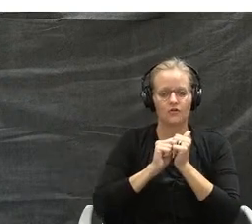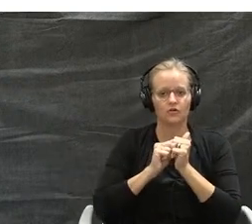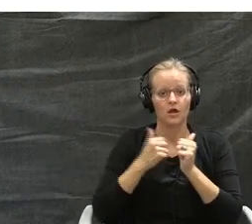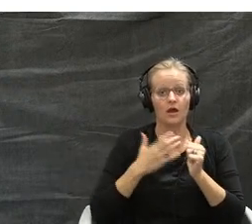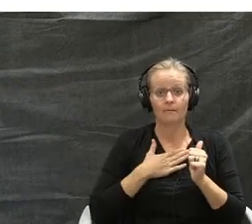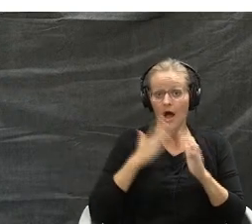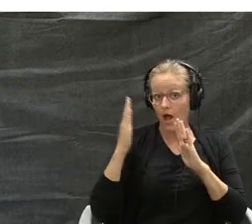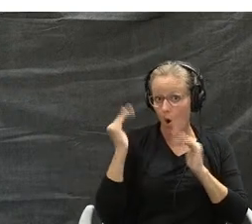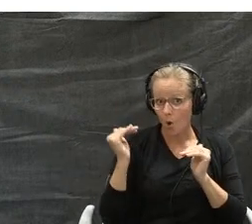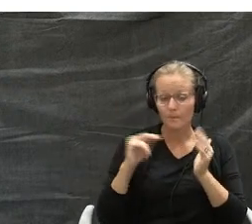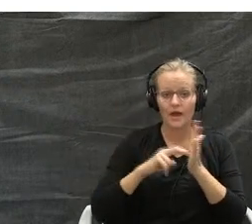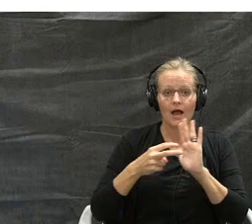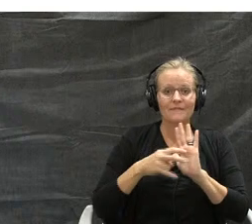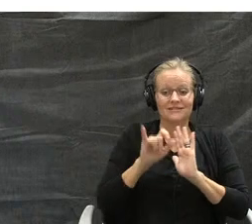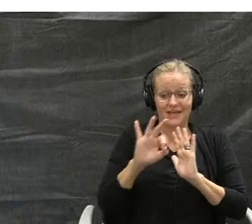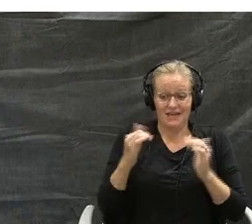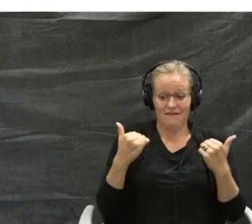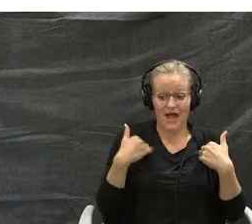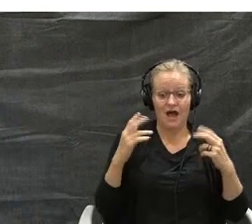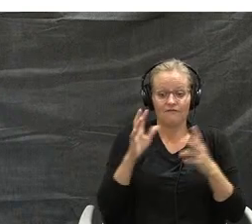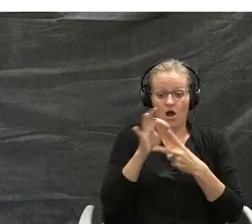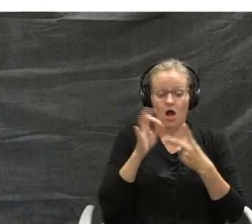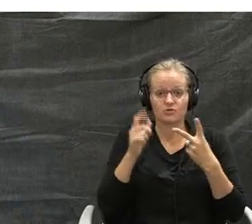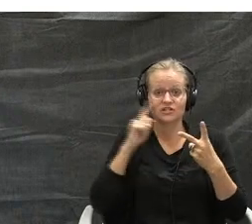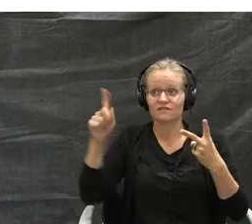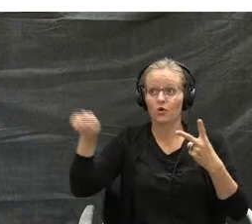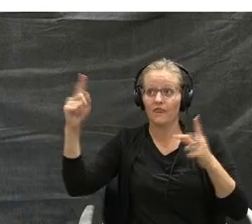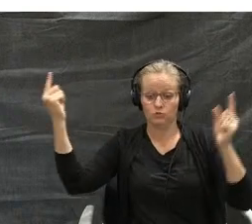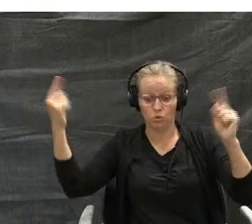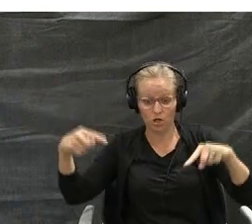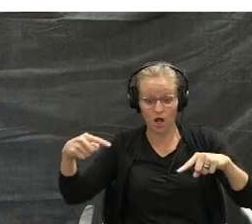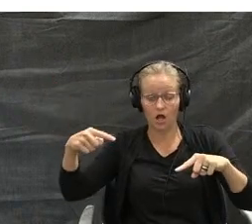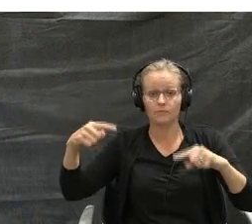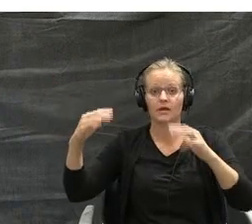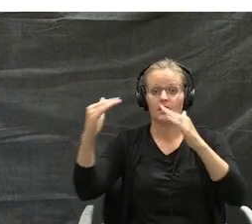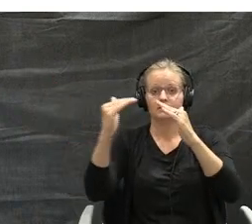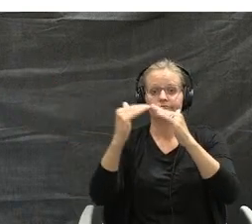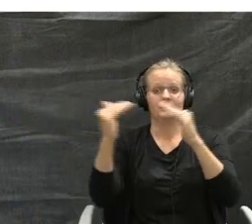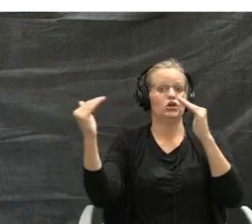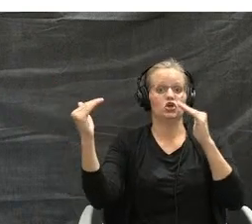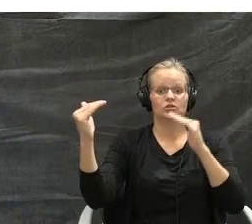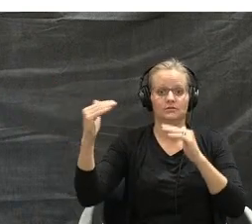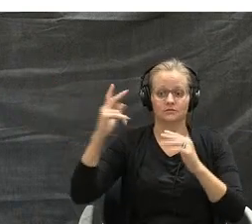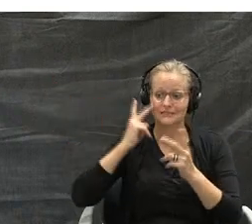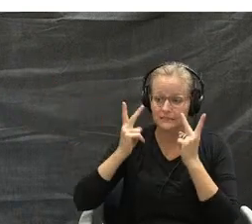outside of classrooms in the community. If there is a known mechanism for minimal interaction, all be it still